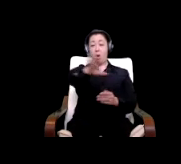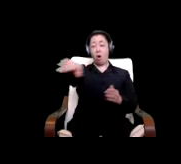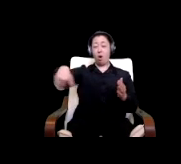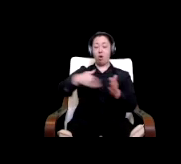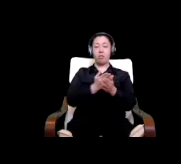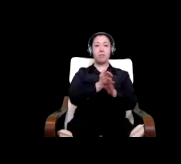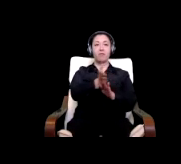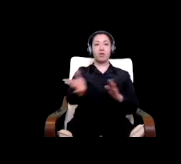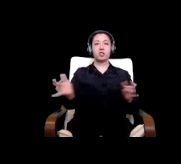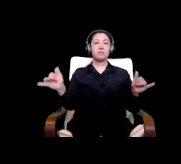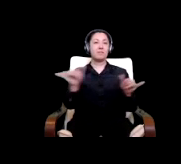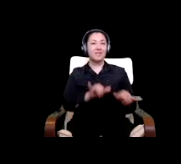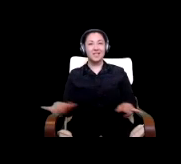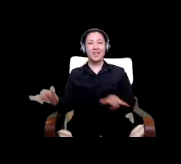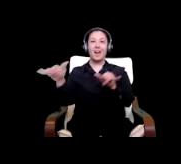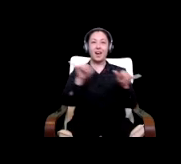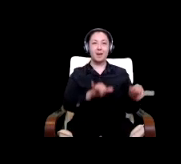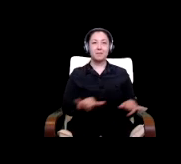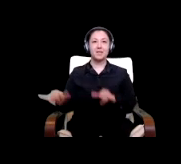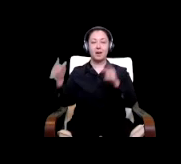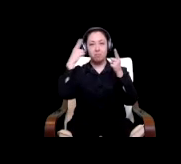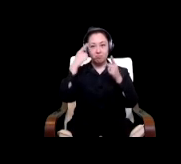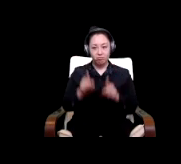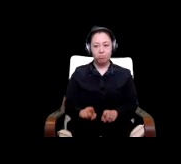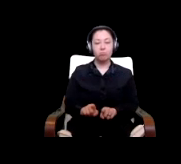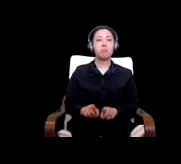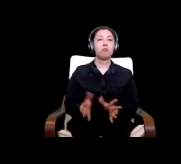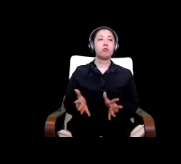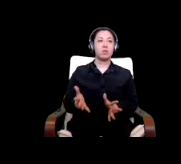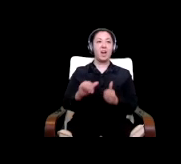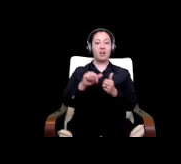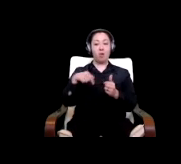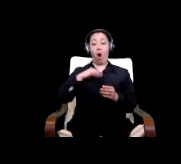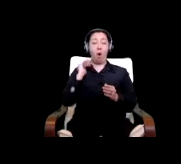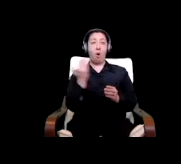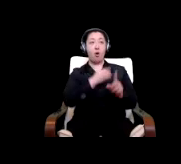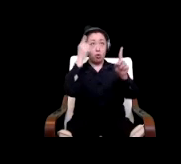working with the student and how can we work together to achieve that? And I want to say